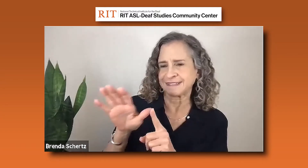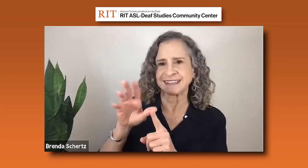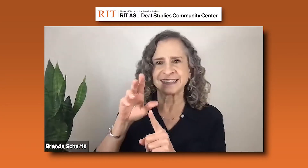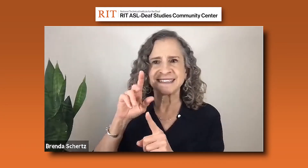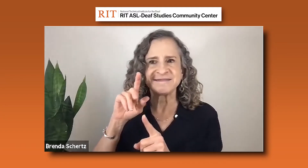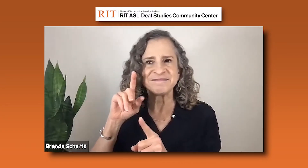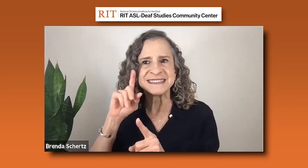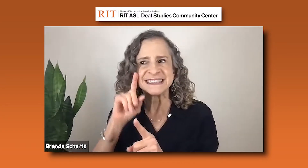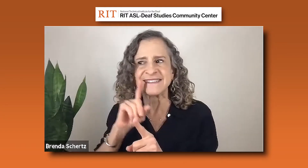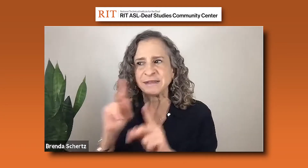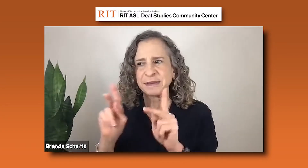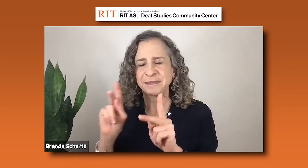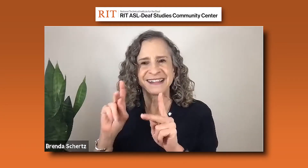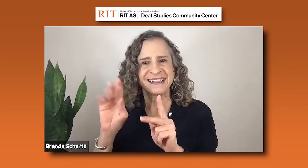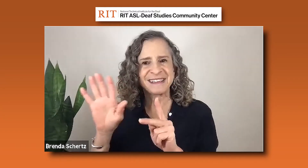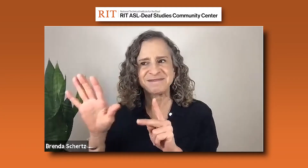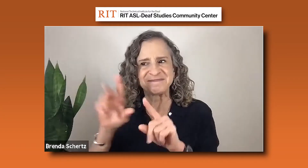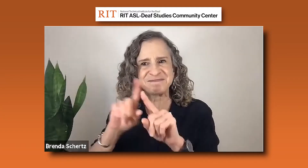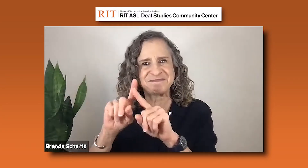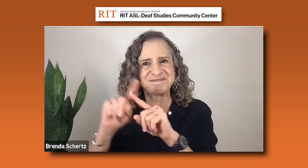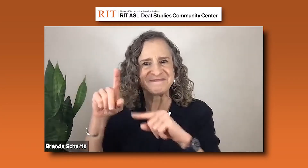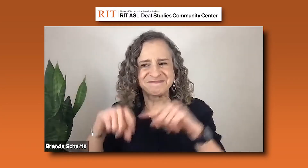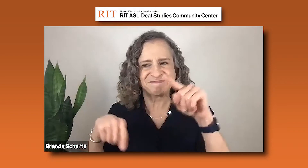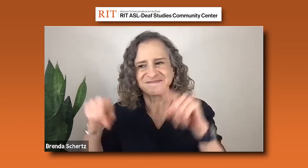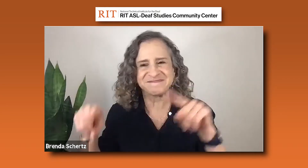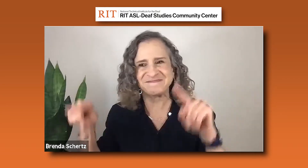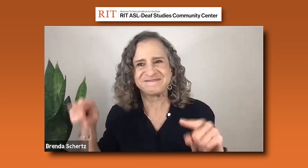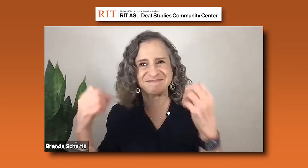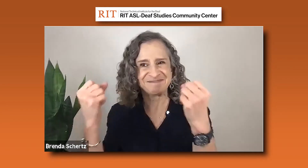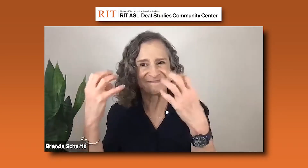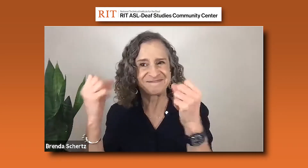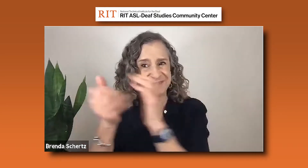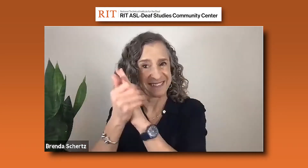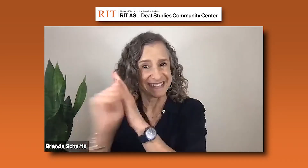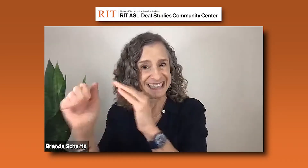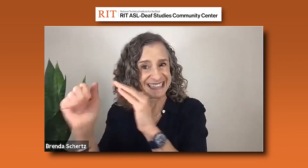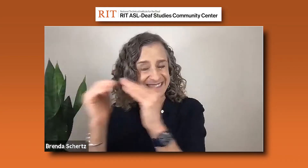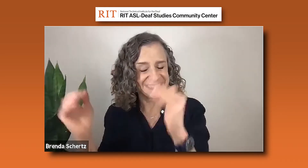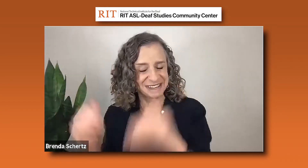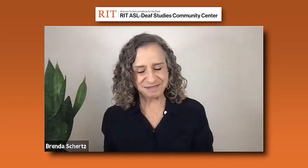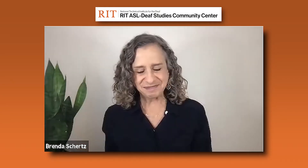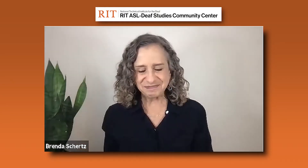on interpreting and Deaf and hard-of-hearing ASL fluency.